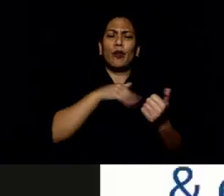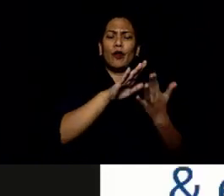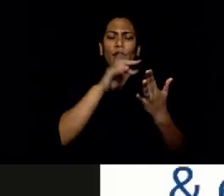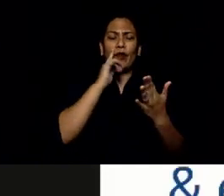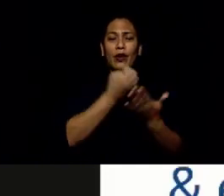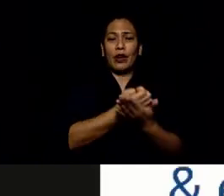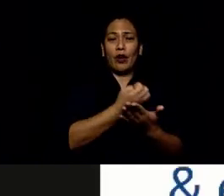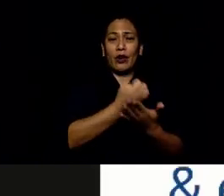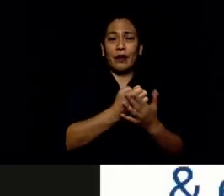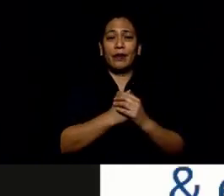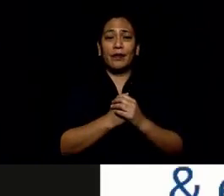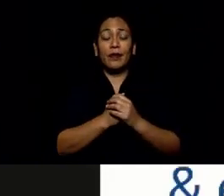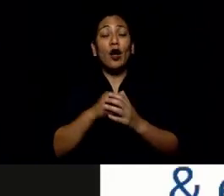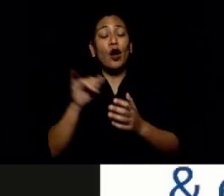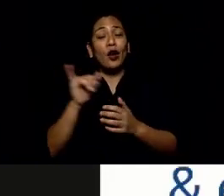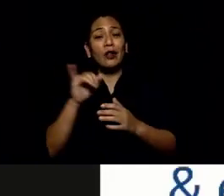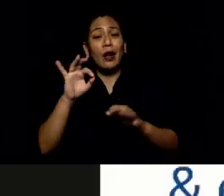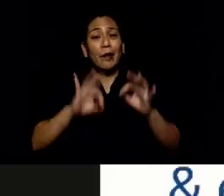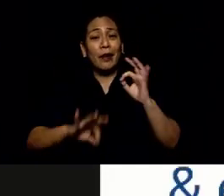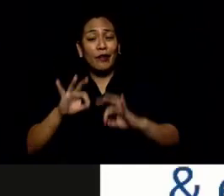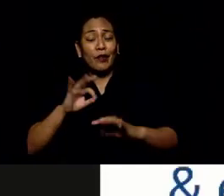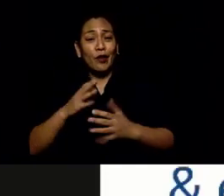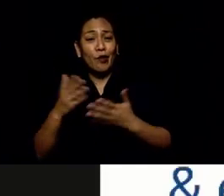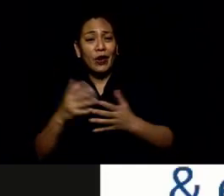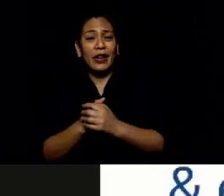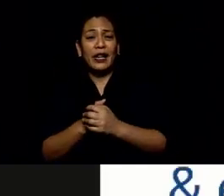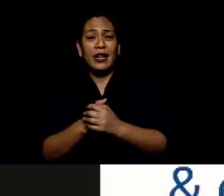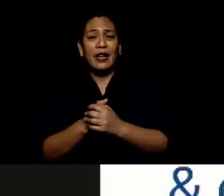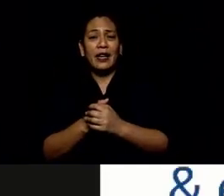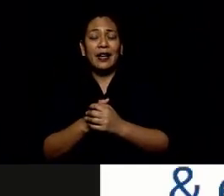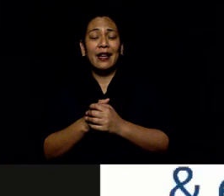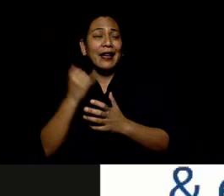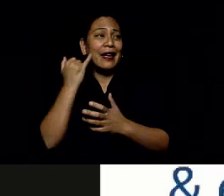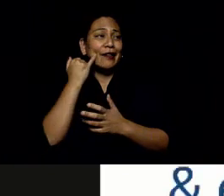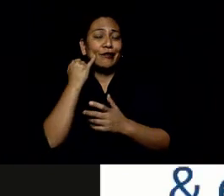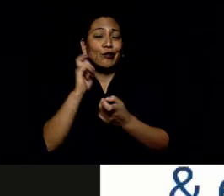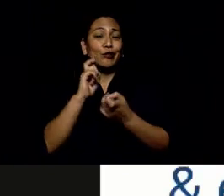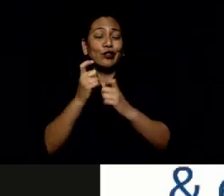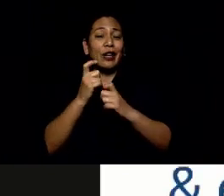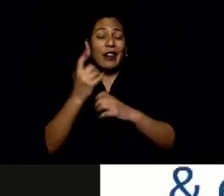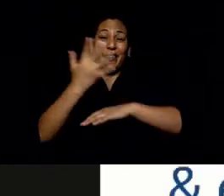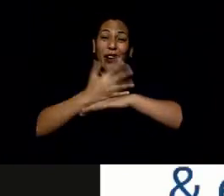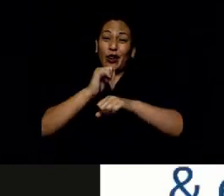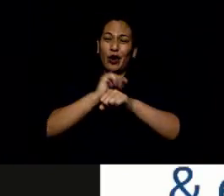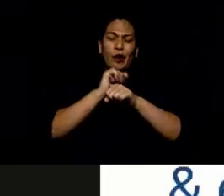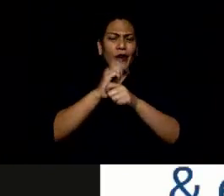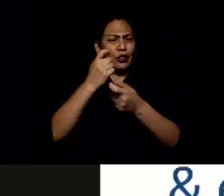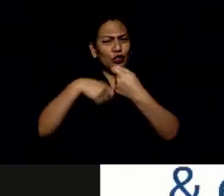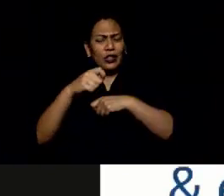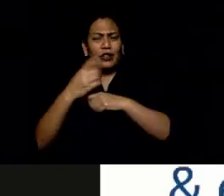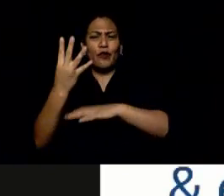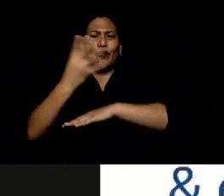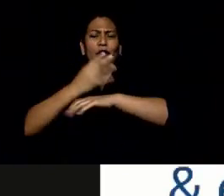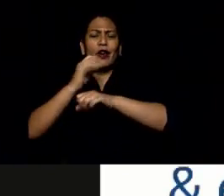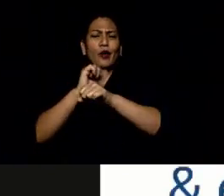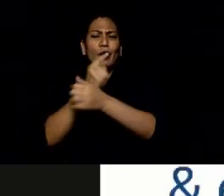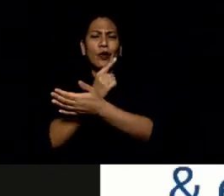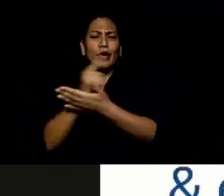Also very useful is to do things like, um, four day workweeks, a better income redistribution, guaranteed annual income.